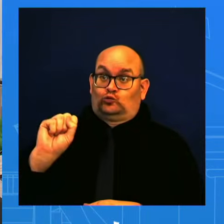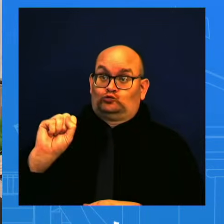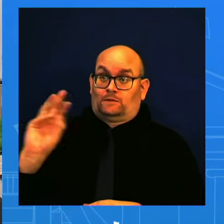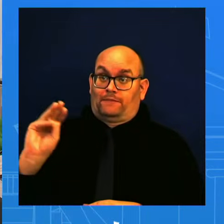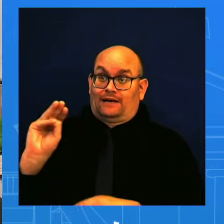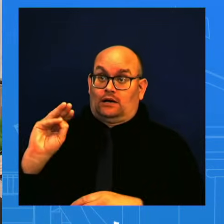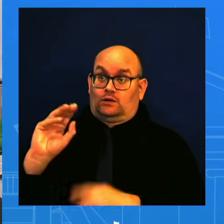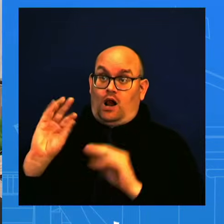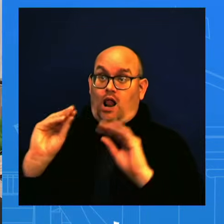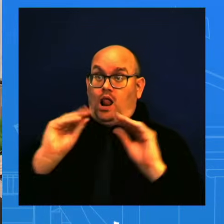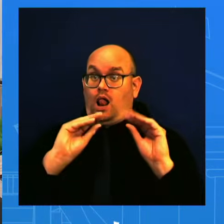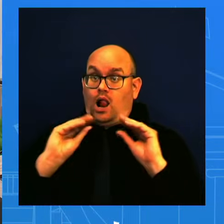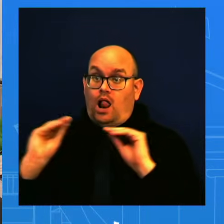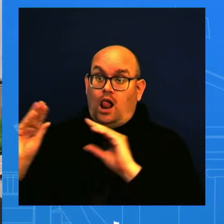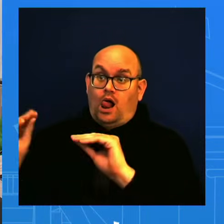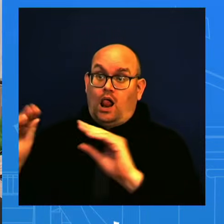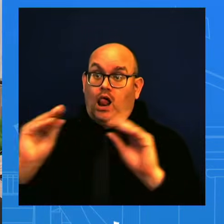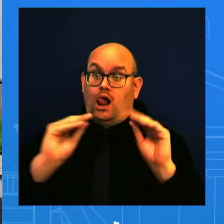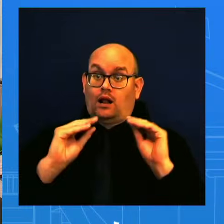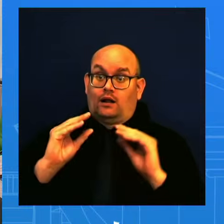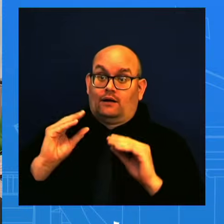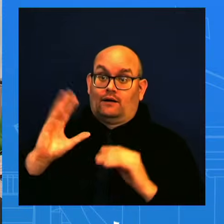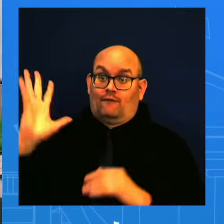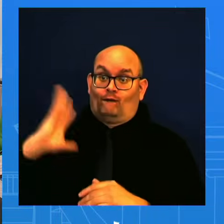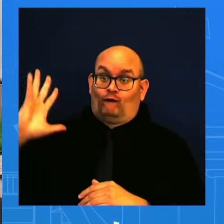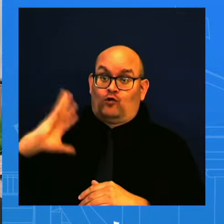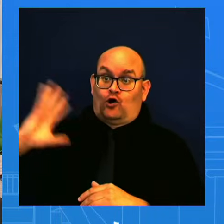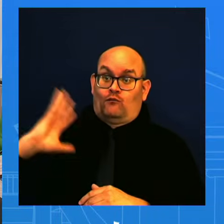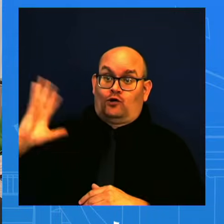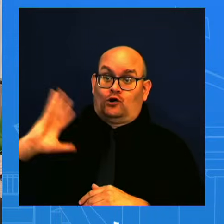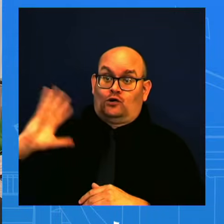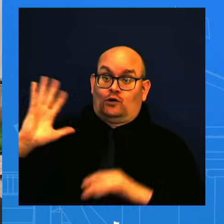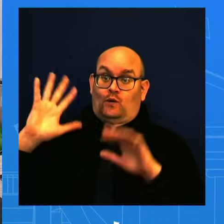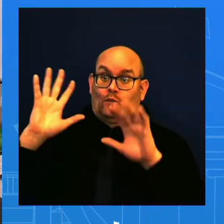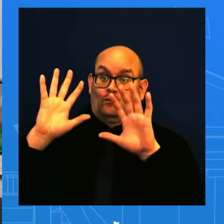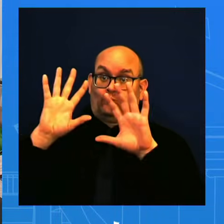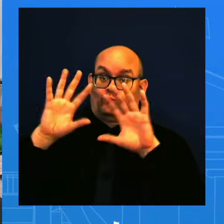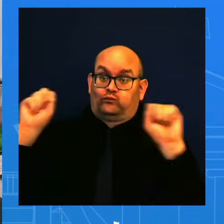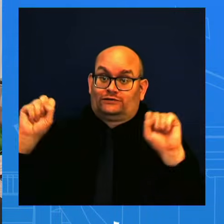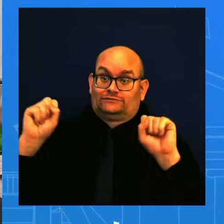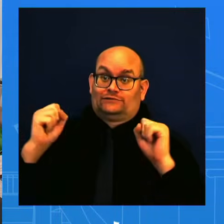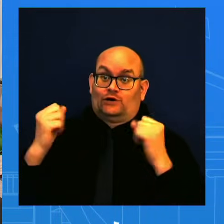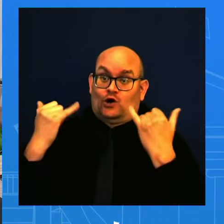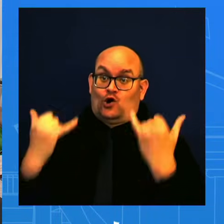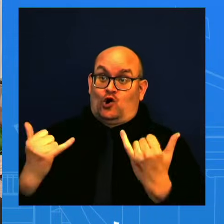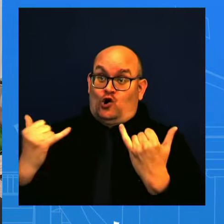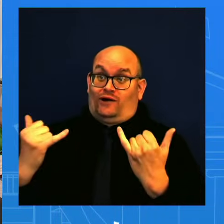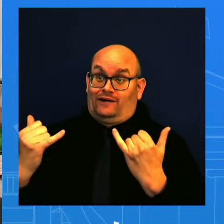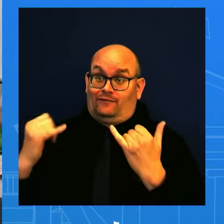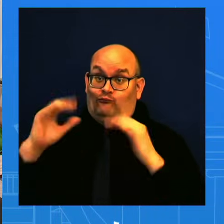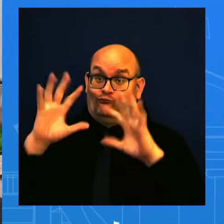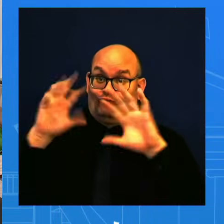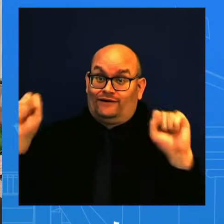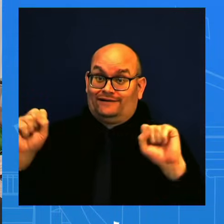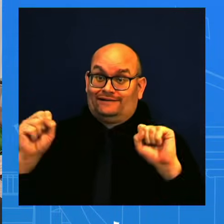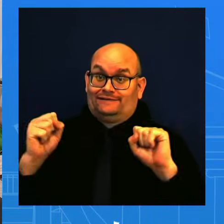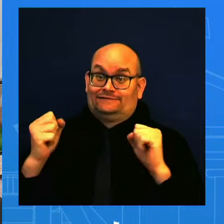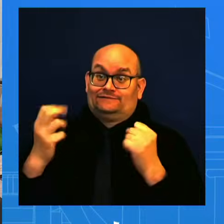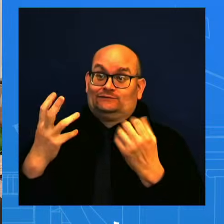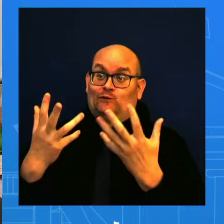It's a long process and -- but we're still there. I just mentioned the U.S. Army Corps. I just mentioned FEMA. And we're going to continue to do everything